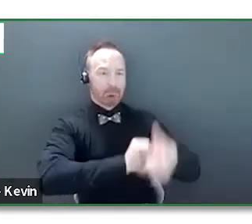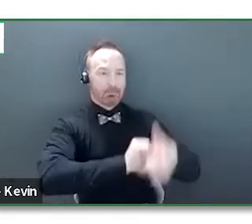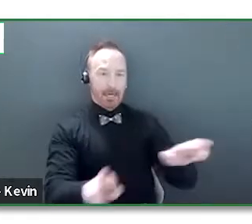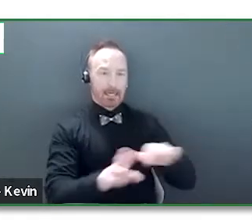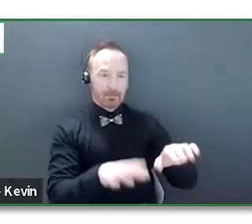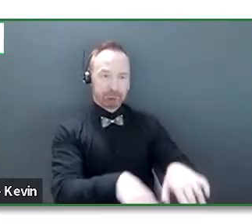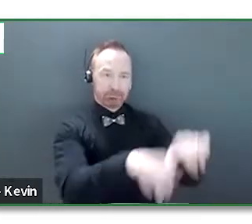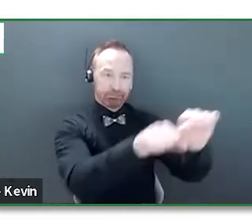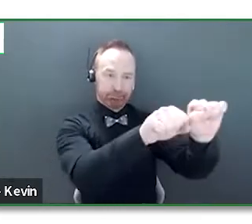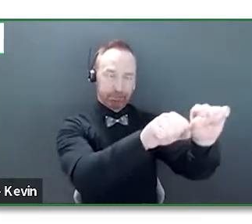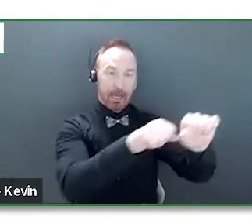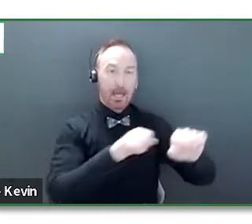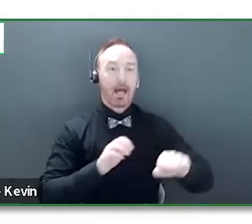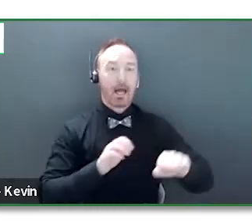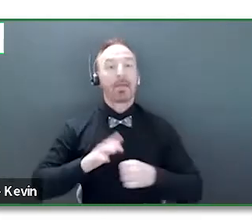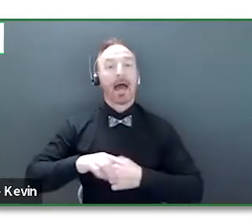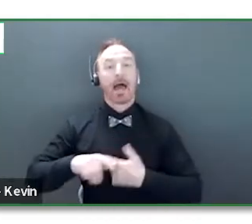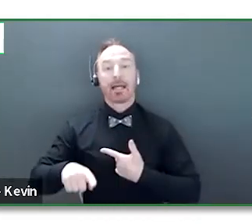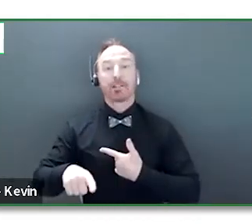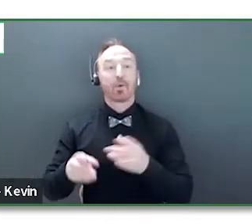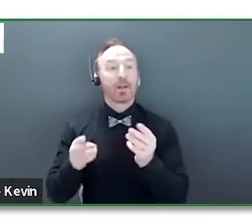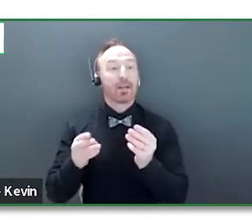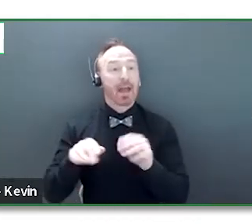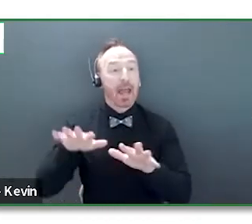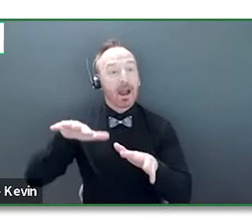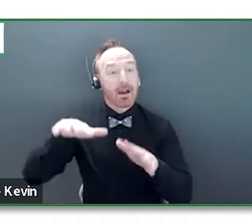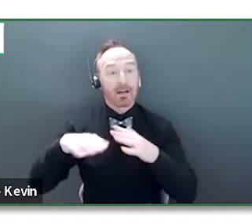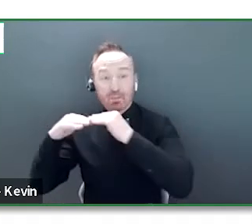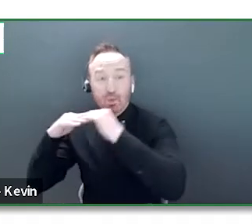diverse terrain and like the realities that are different.